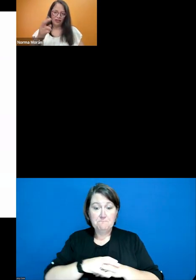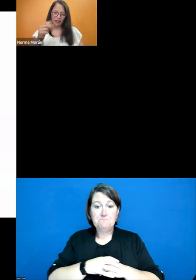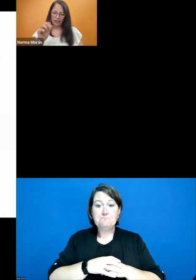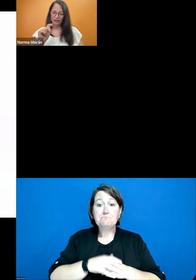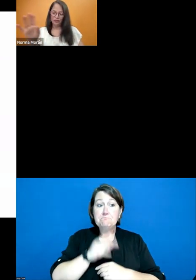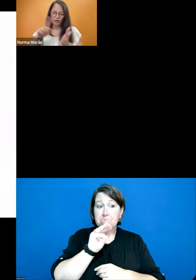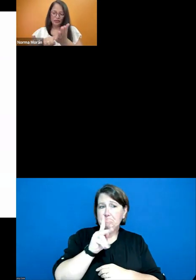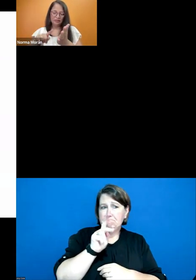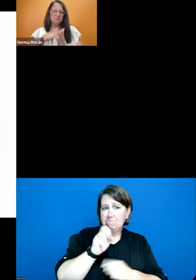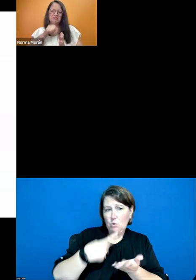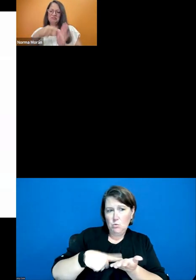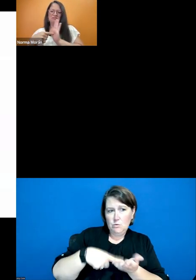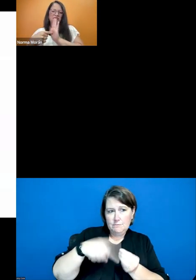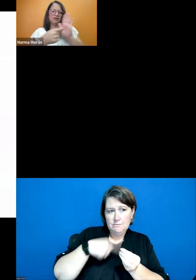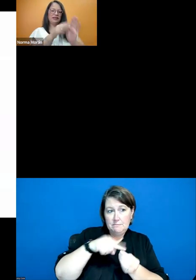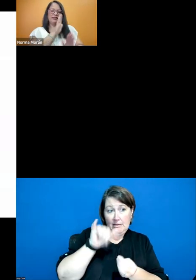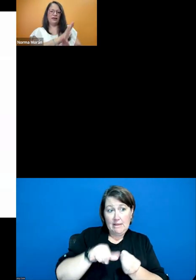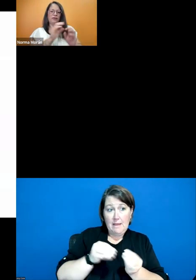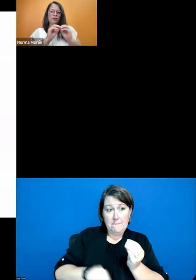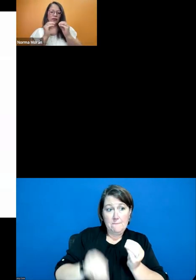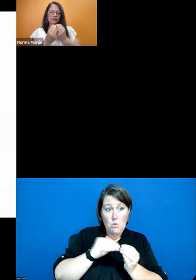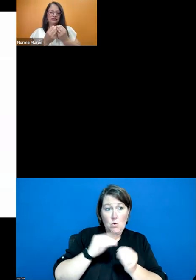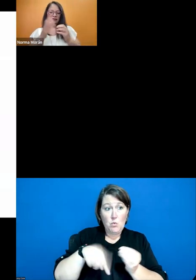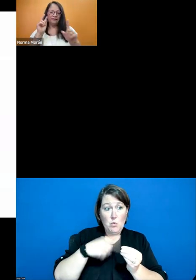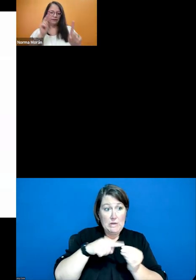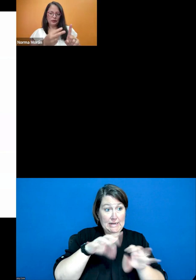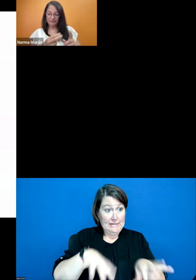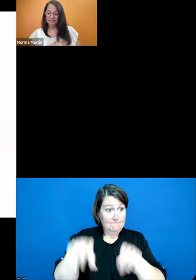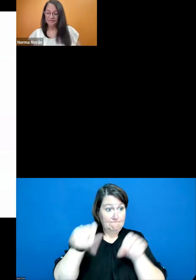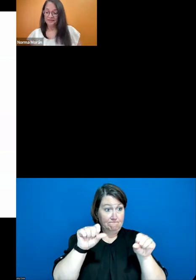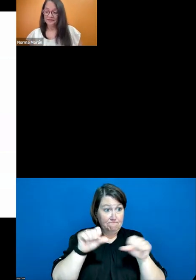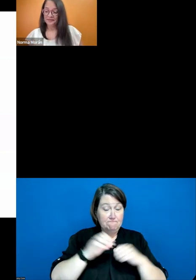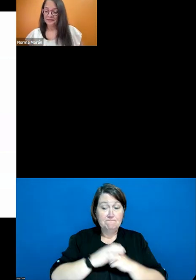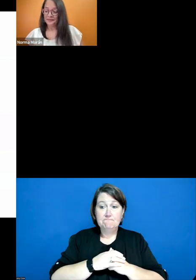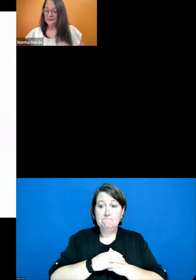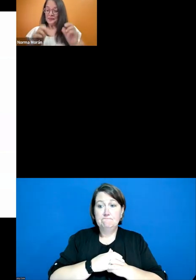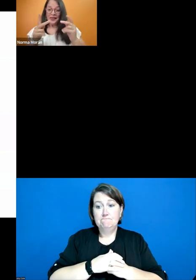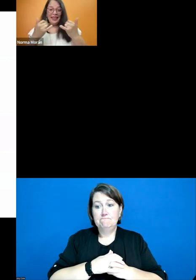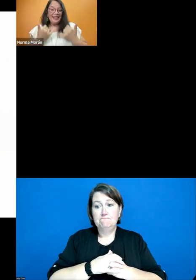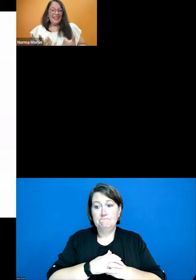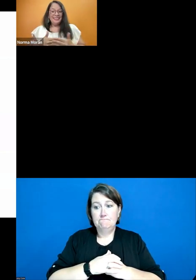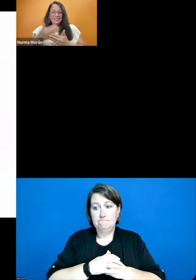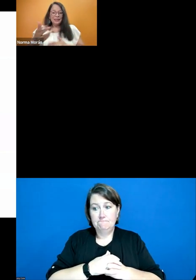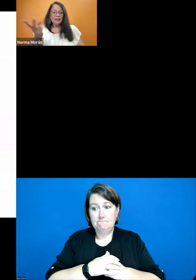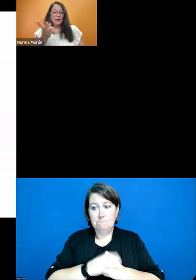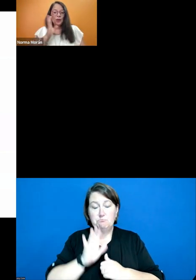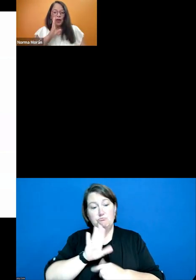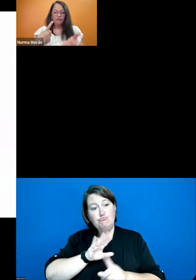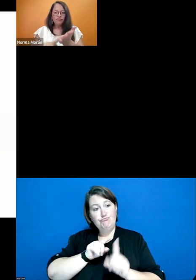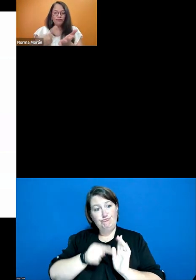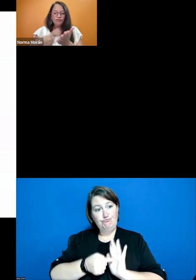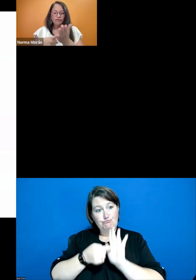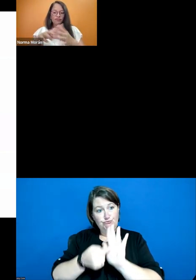will go over that a little bit more when he takes over. So he will show his organization's view.